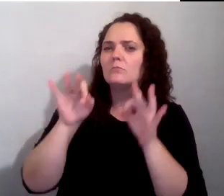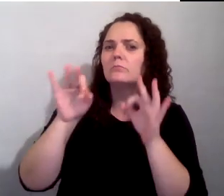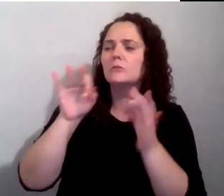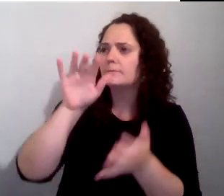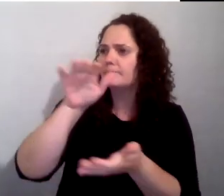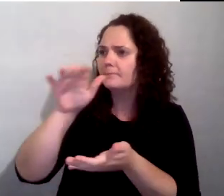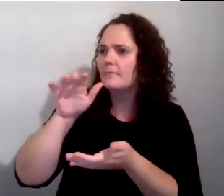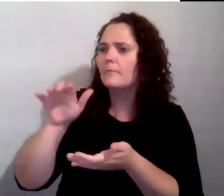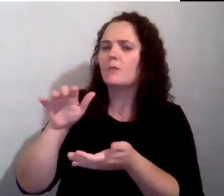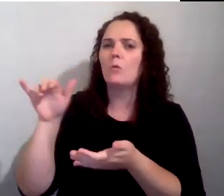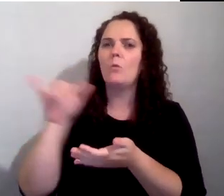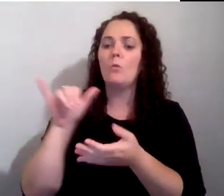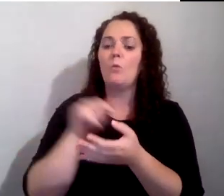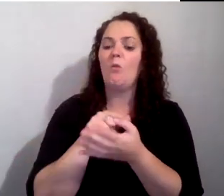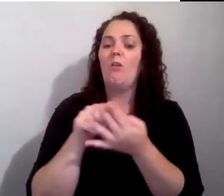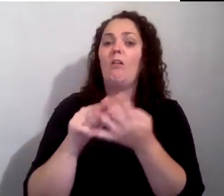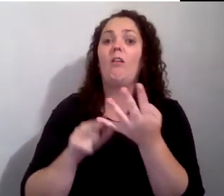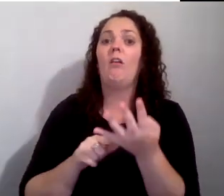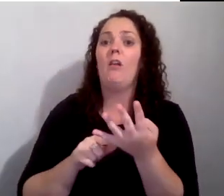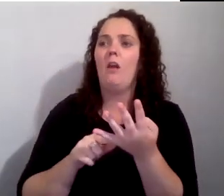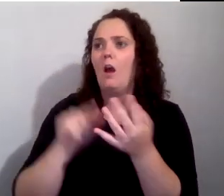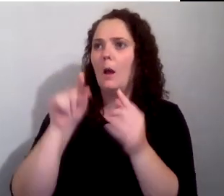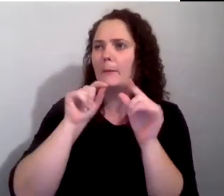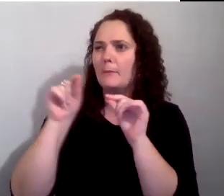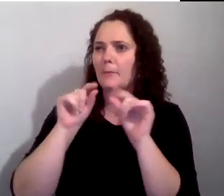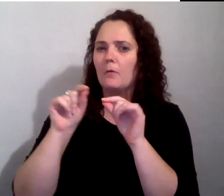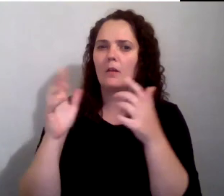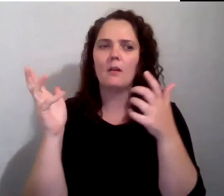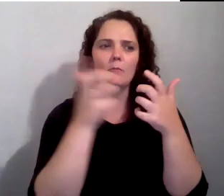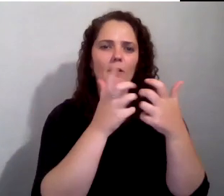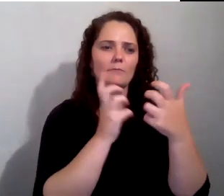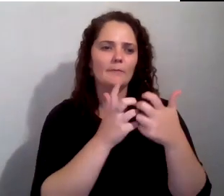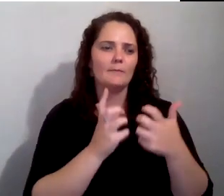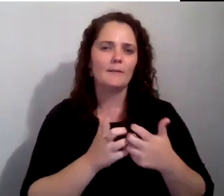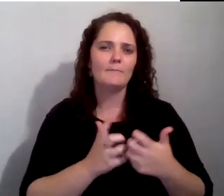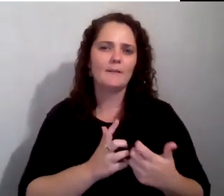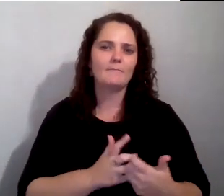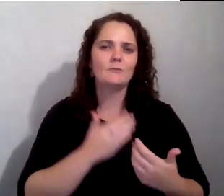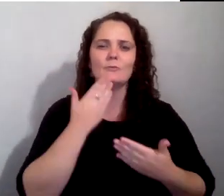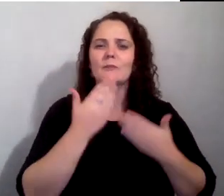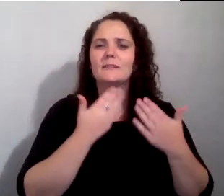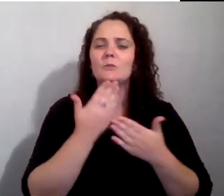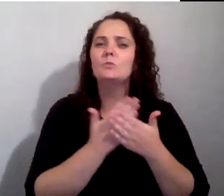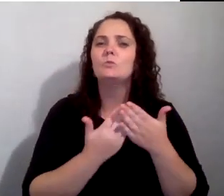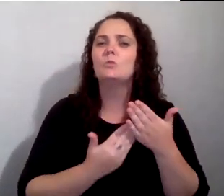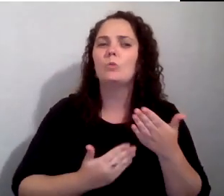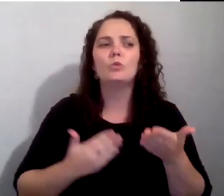works in each room in terms of telling some kind of history, rather than a sweeping kind of progressive story. Now